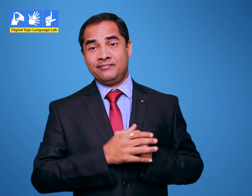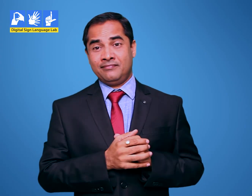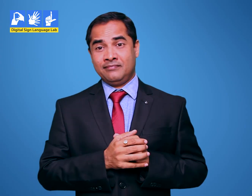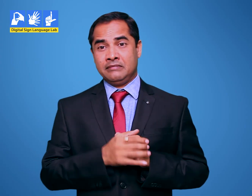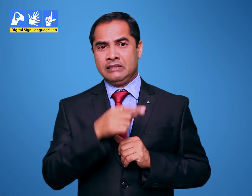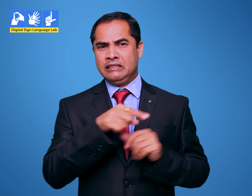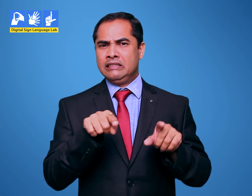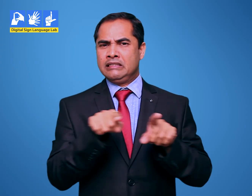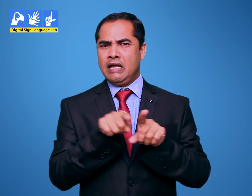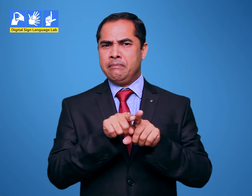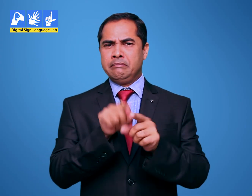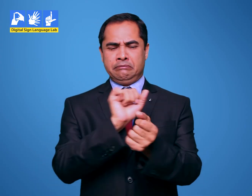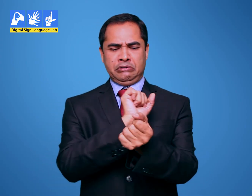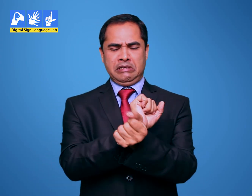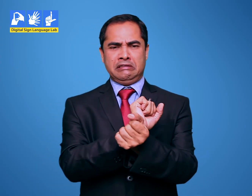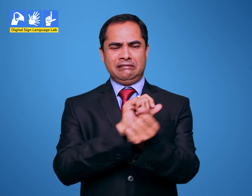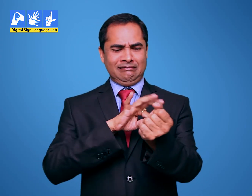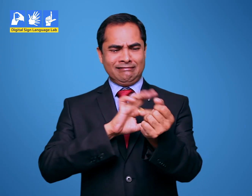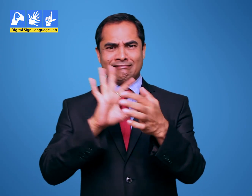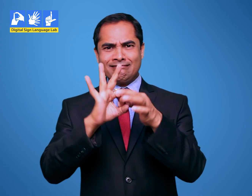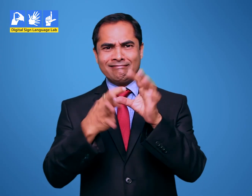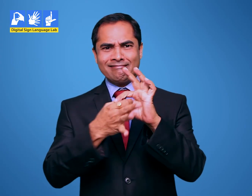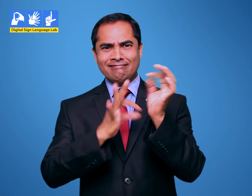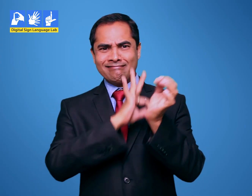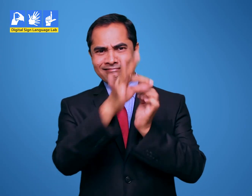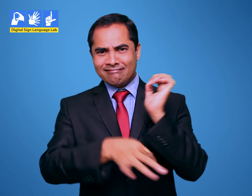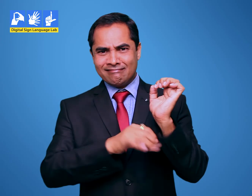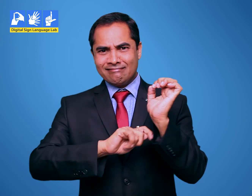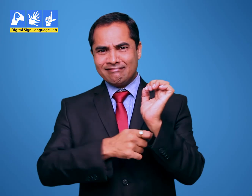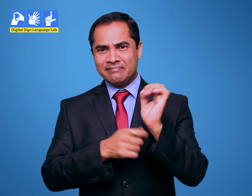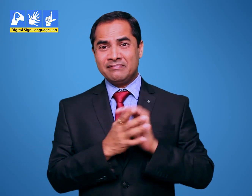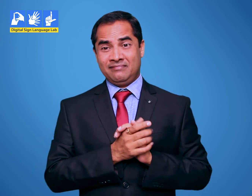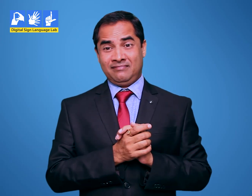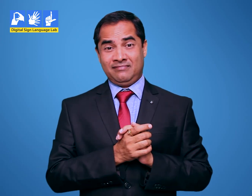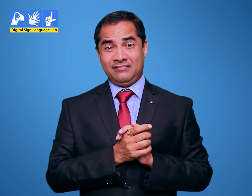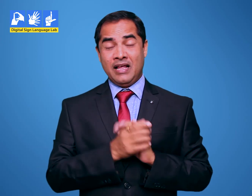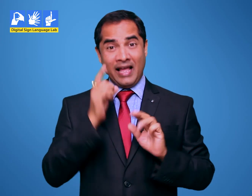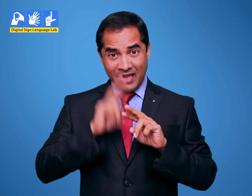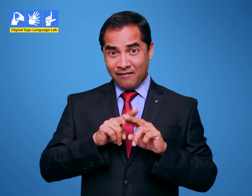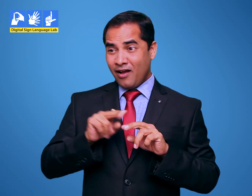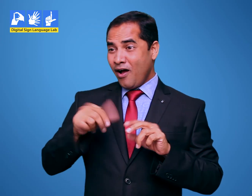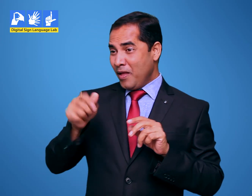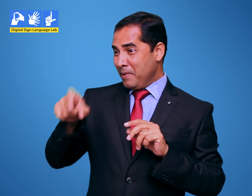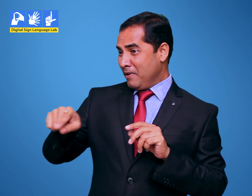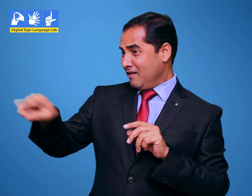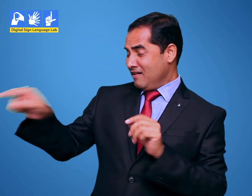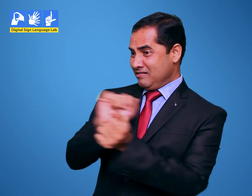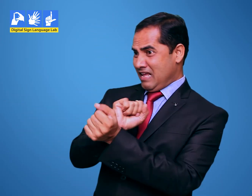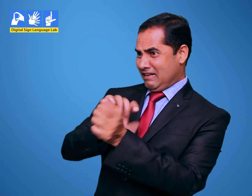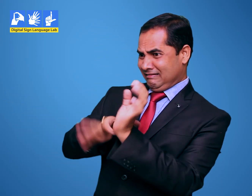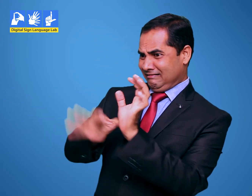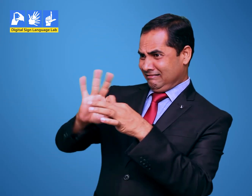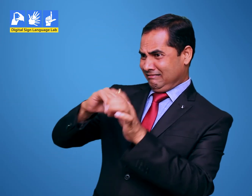Freedom is indivisible, the chains on any one of my people with